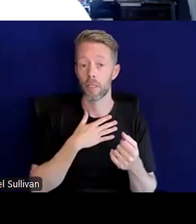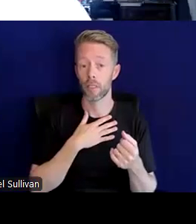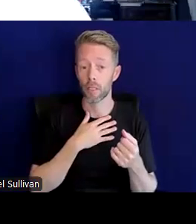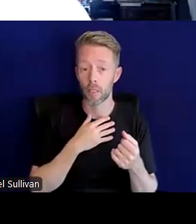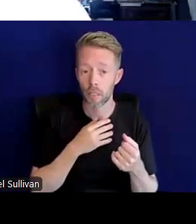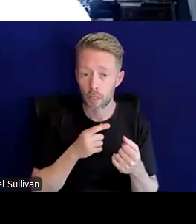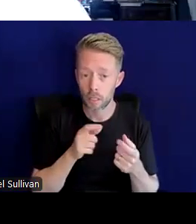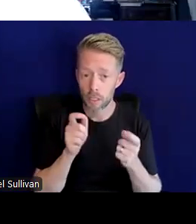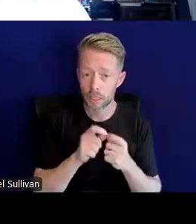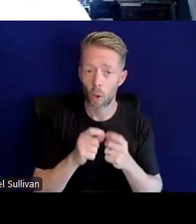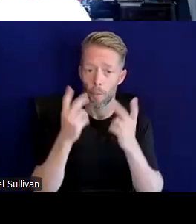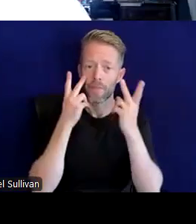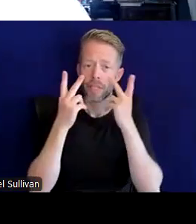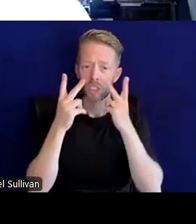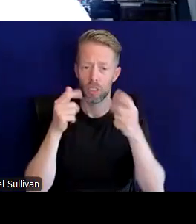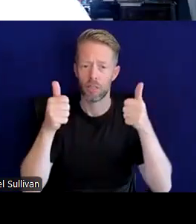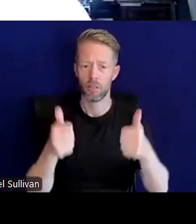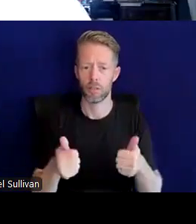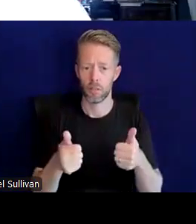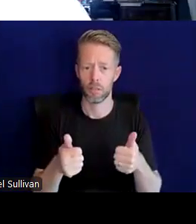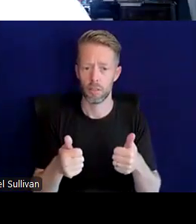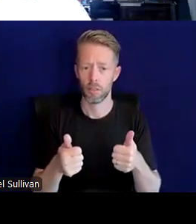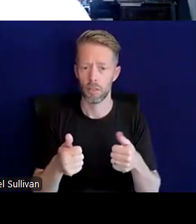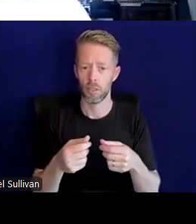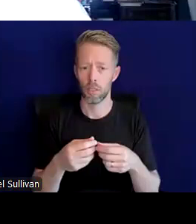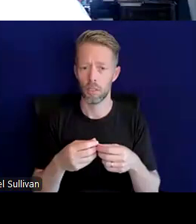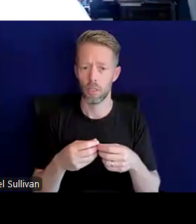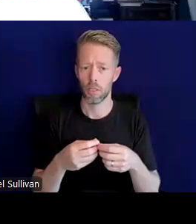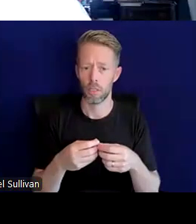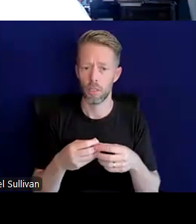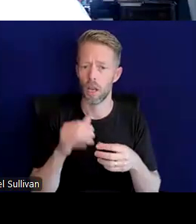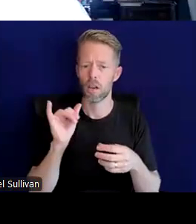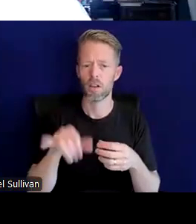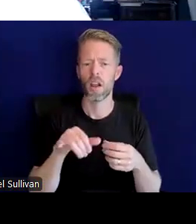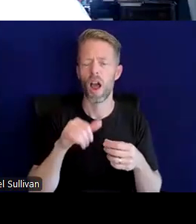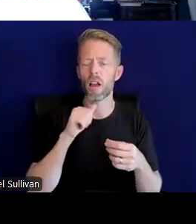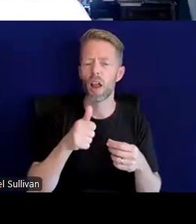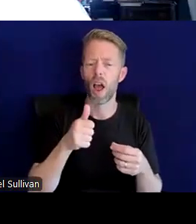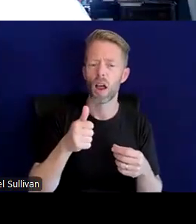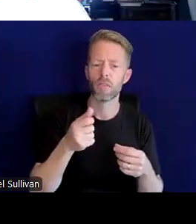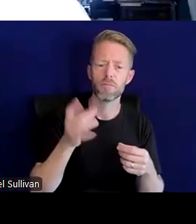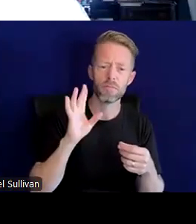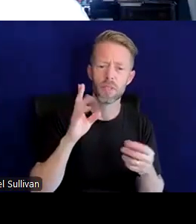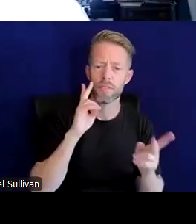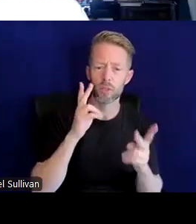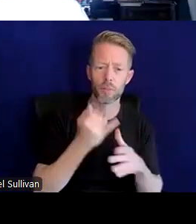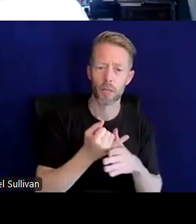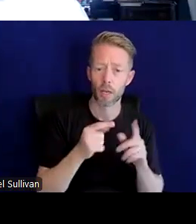detailed vision is I'm low vision and I'm not that visually impaired but my painting even I